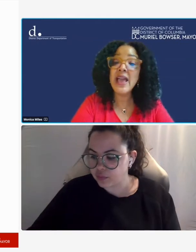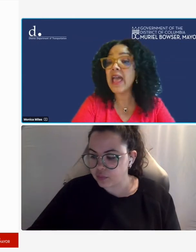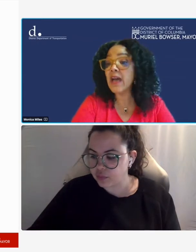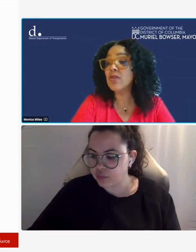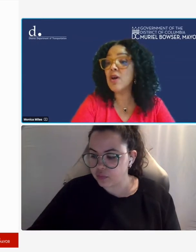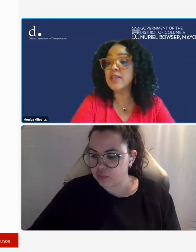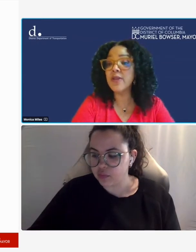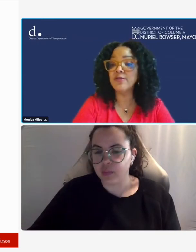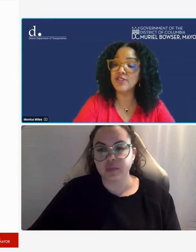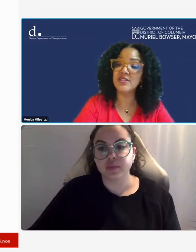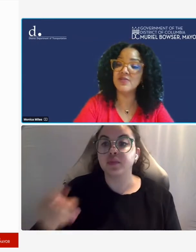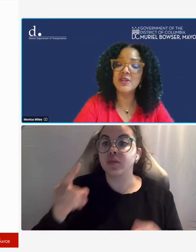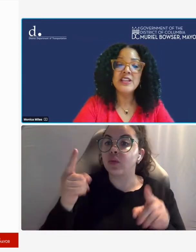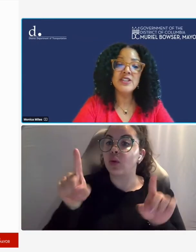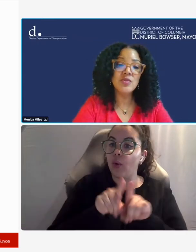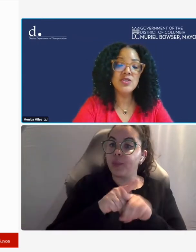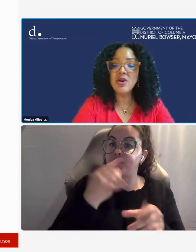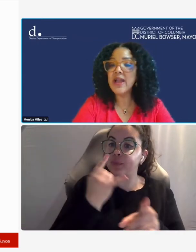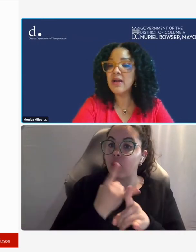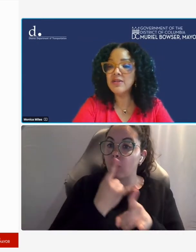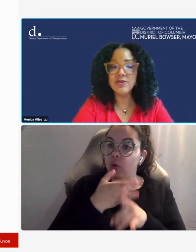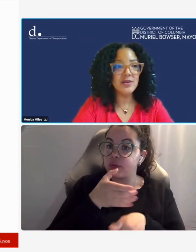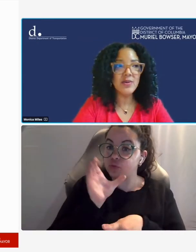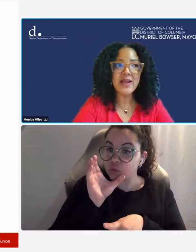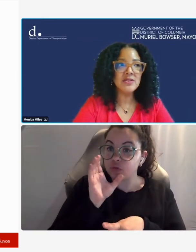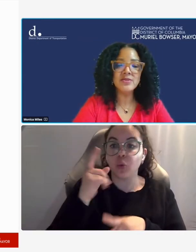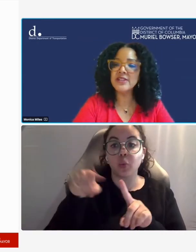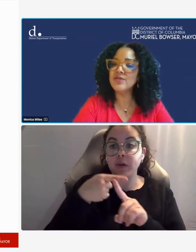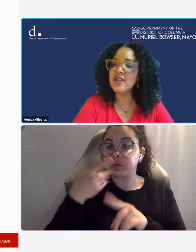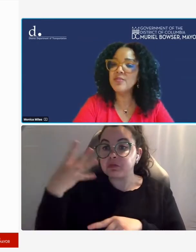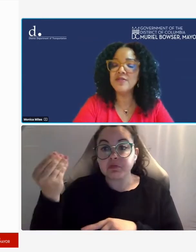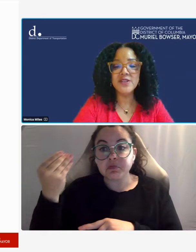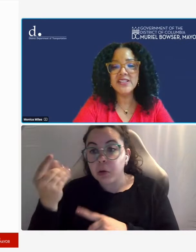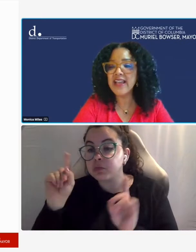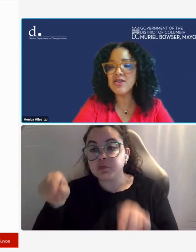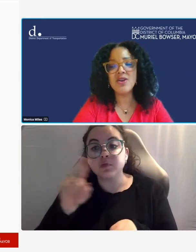alcoholic beverages so when you go out you can go out to a restaurant but if there's any alcohol on